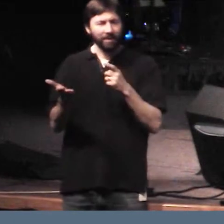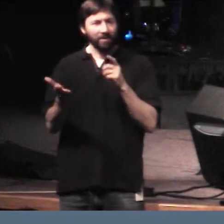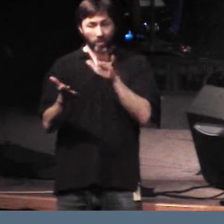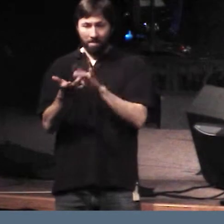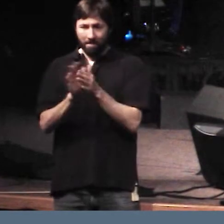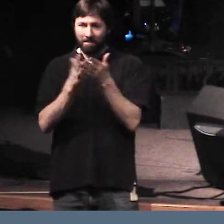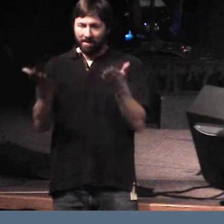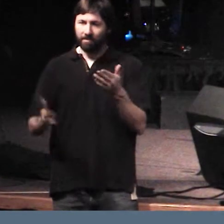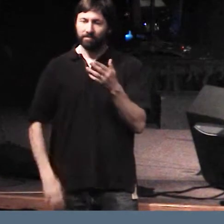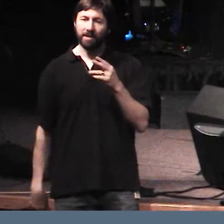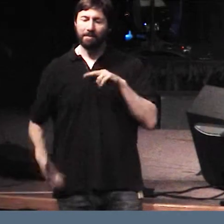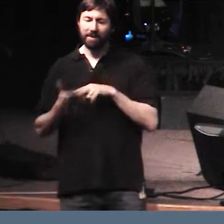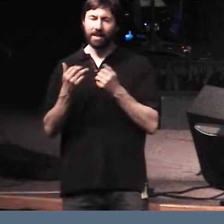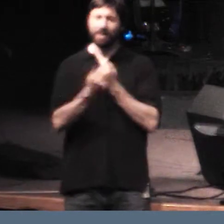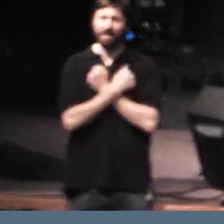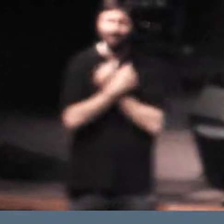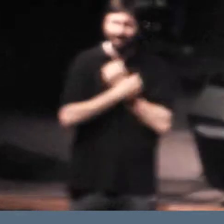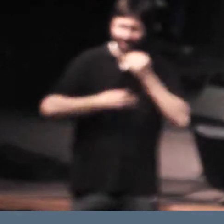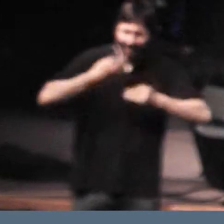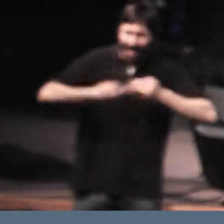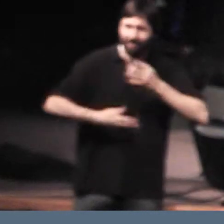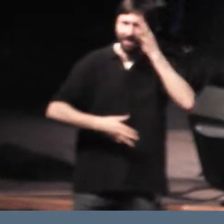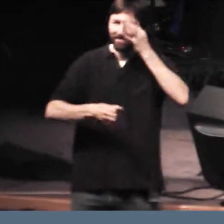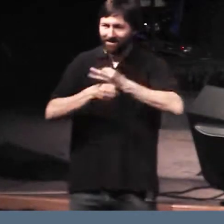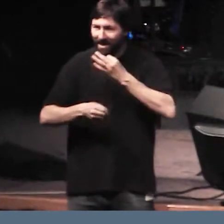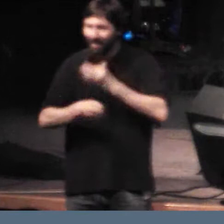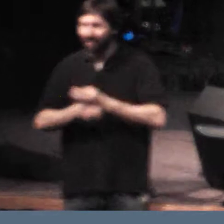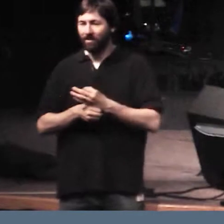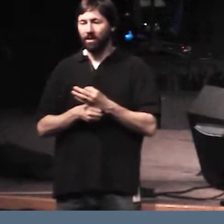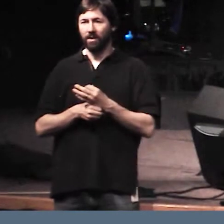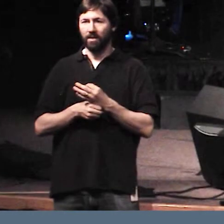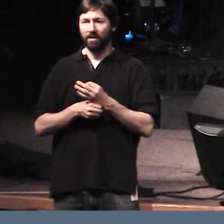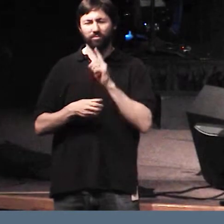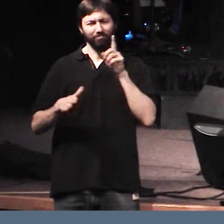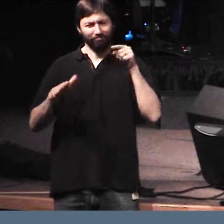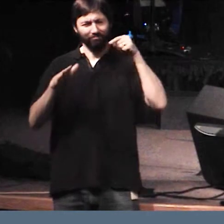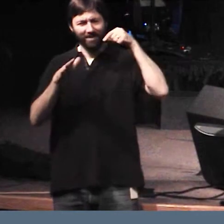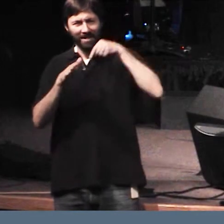means lovingkindness or faithfulness but it's really much deeper than that it's really about